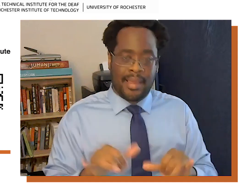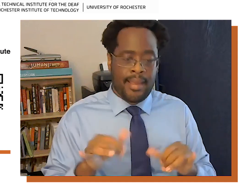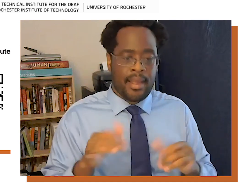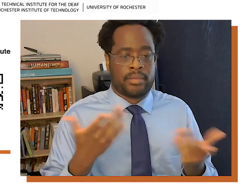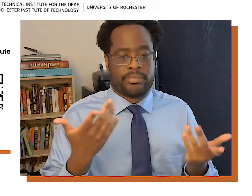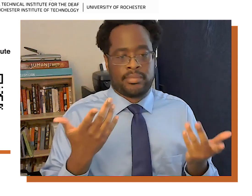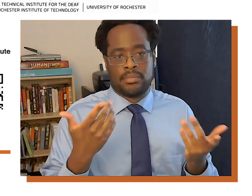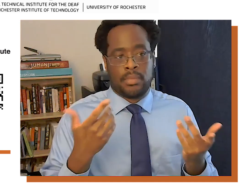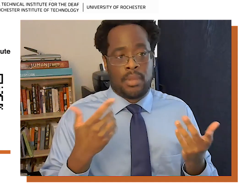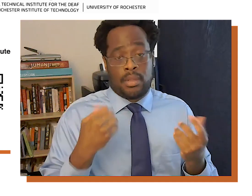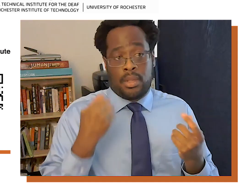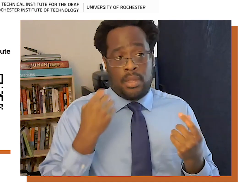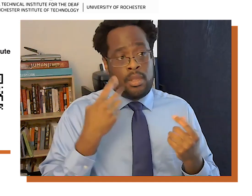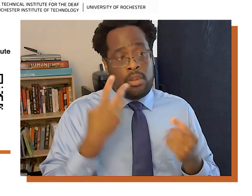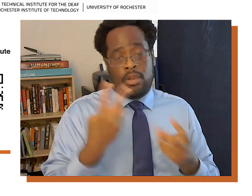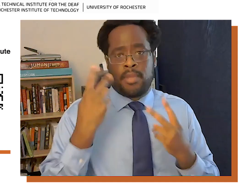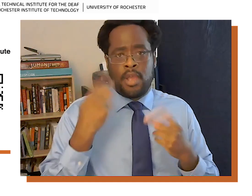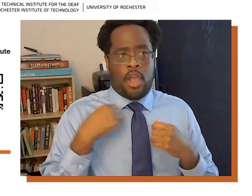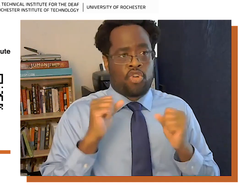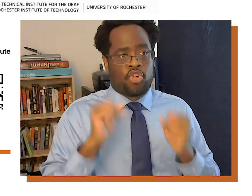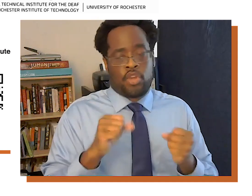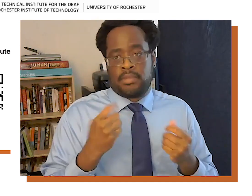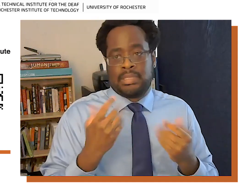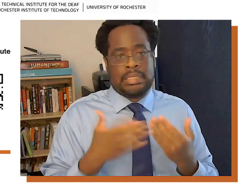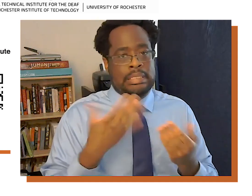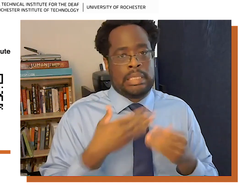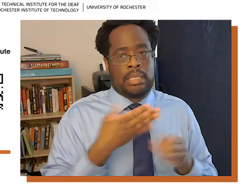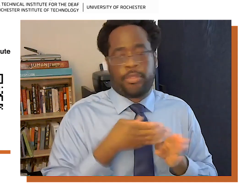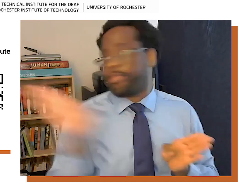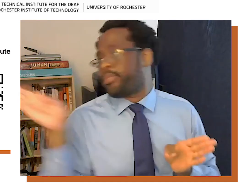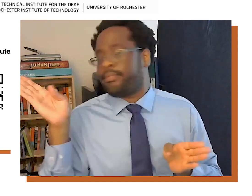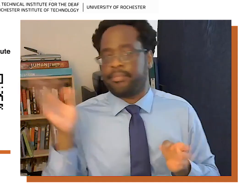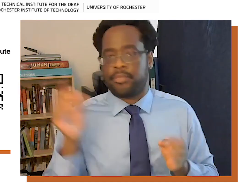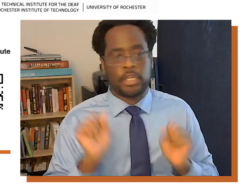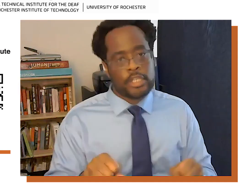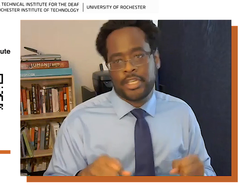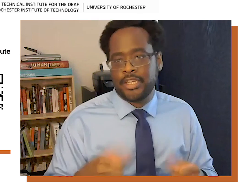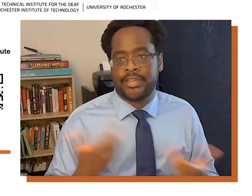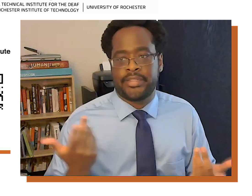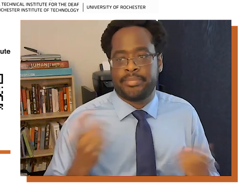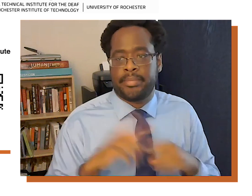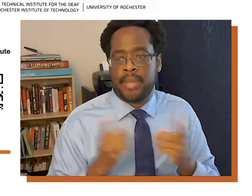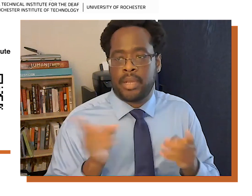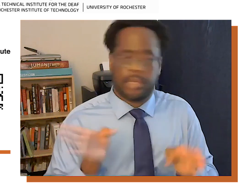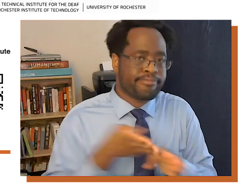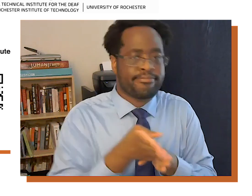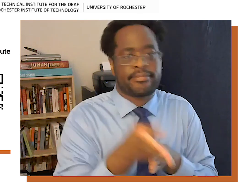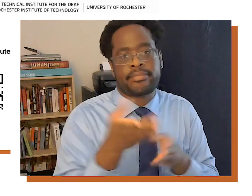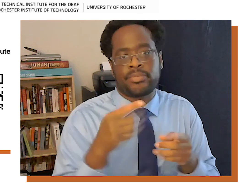I did have the resources to overcome institutional barriers, but not everyone does, and, like I have mentioned,